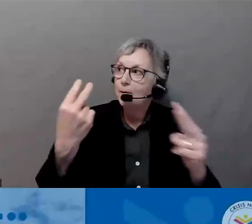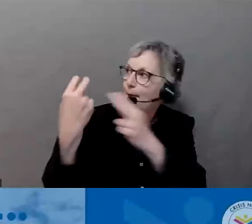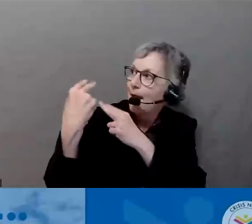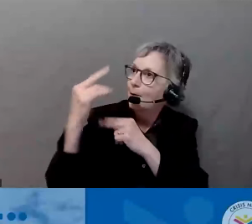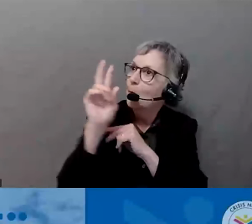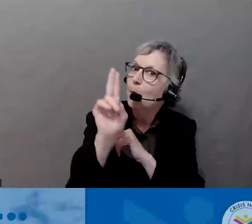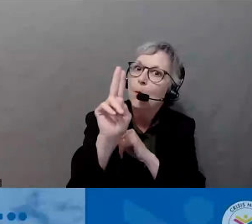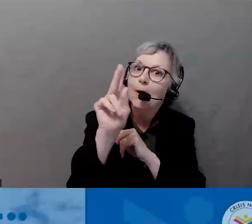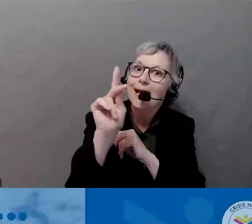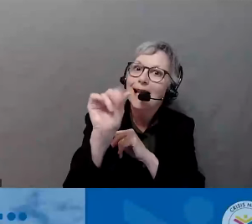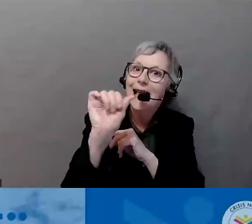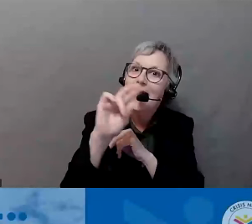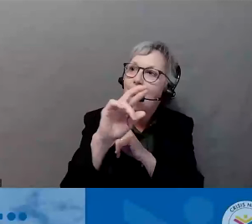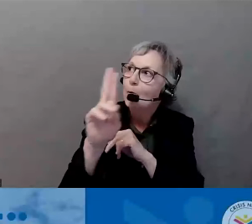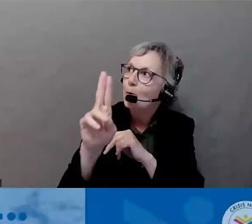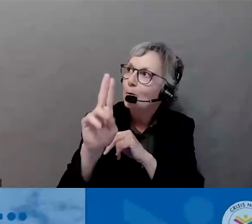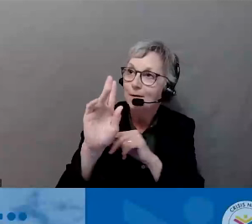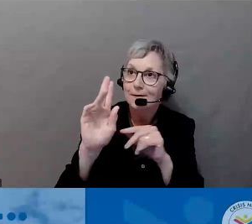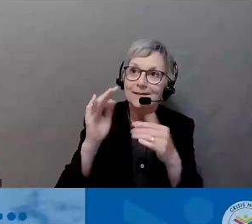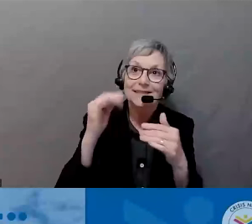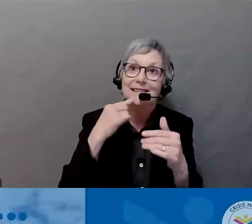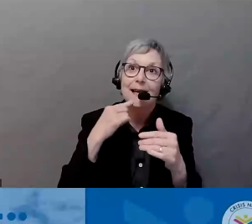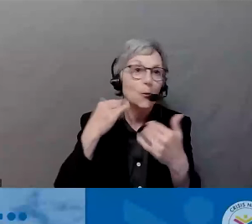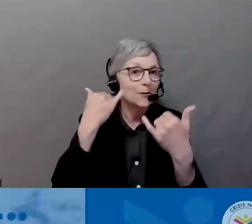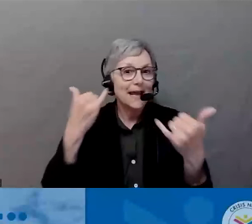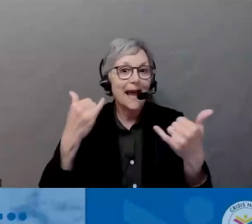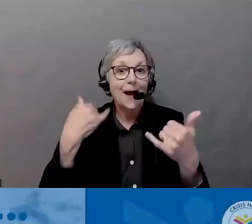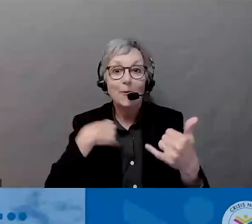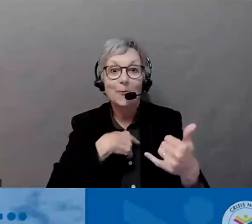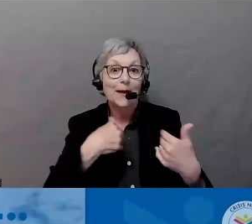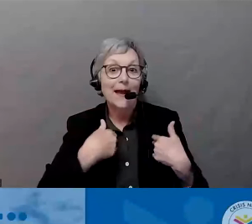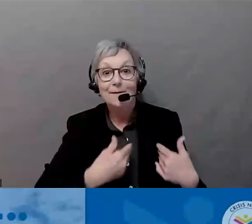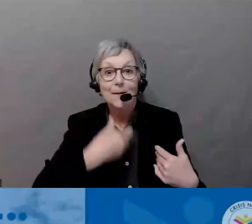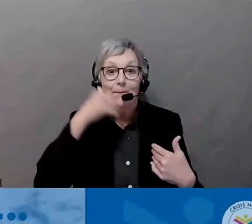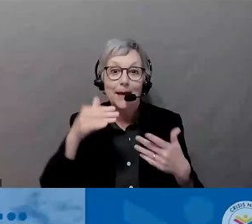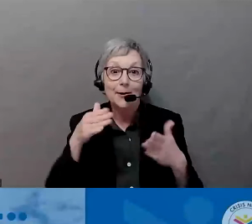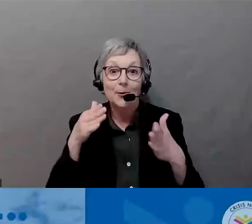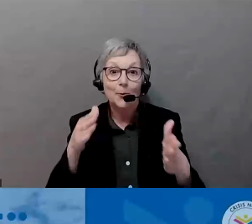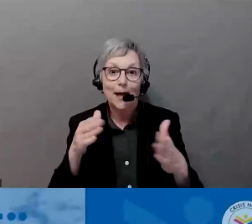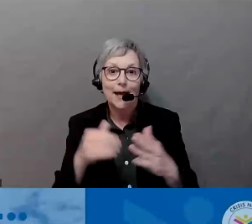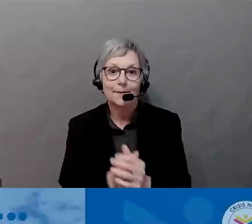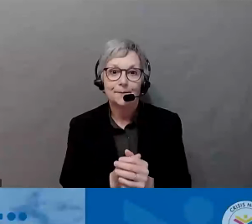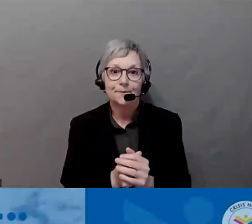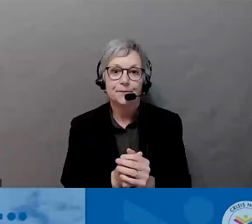HAVE AN EVENT BETTER WAY. WHEN WE FEEL LIKE WE HAVE GOT IT NOW AND WE